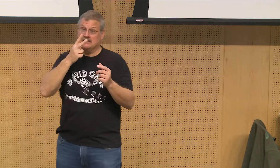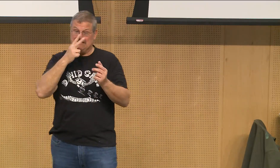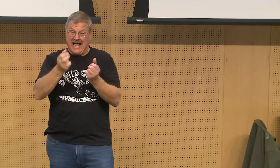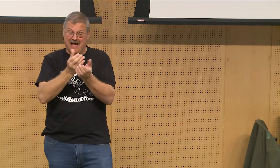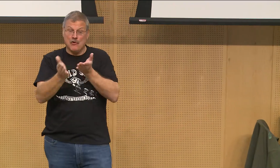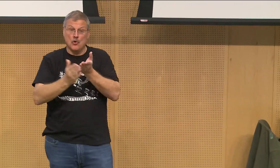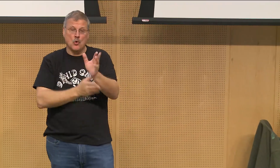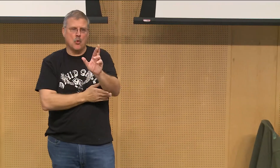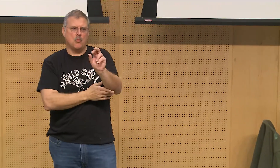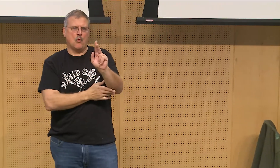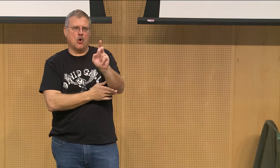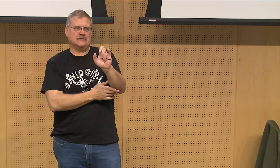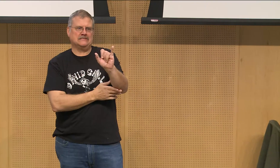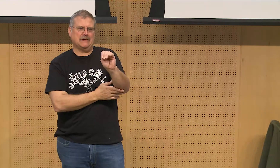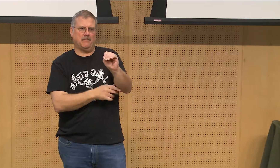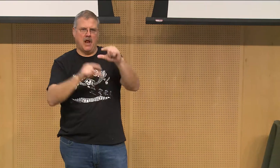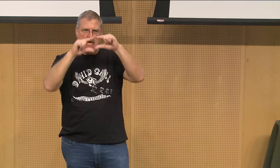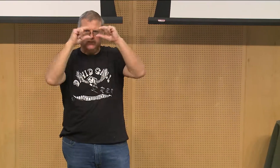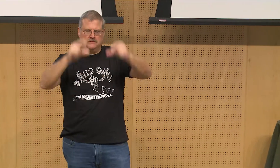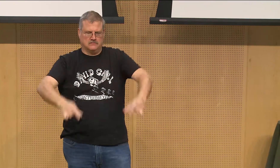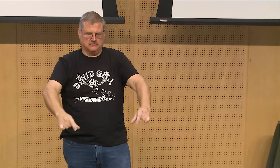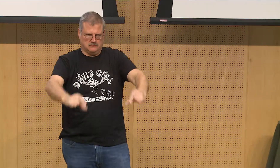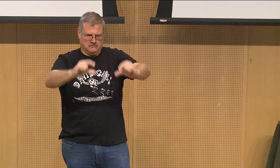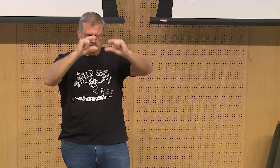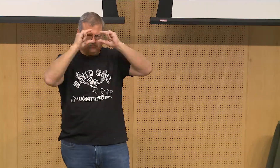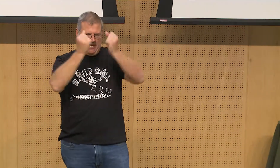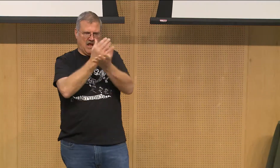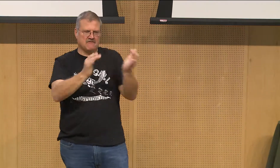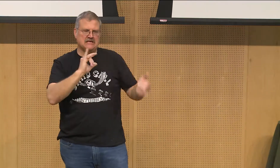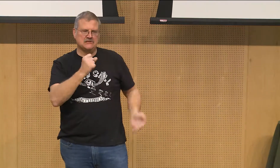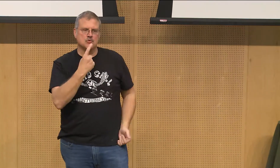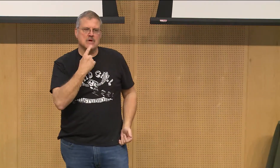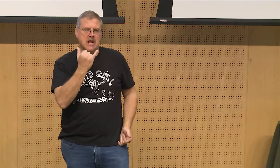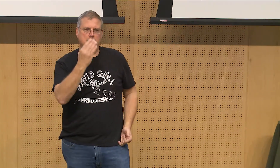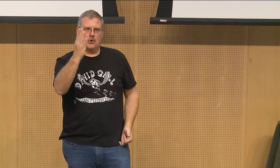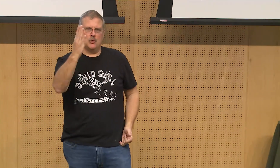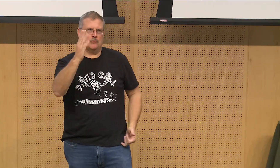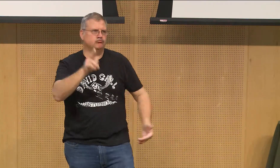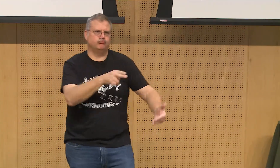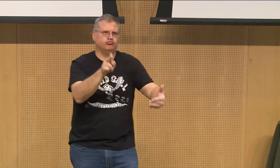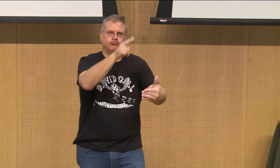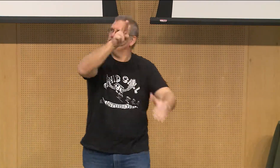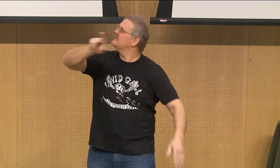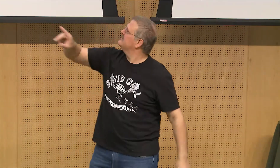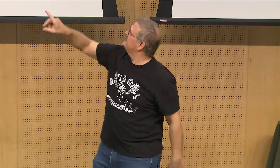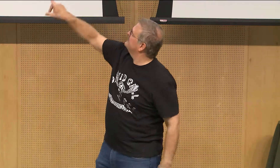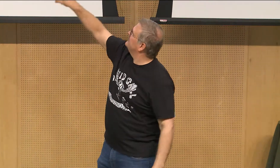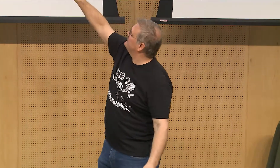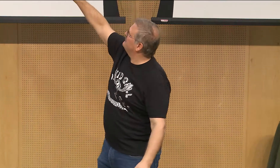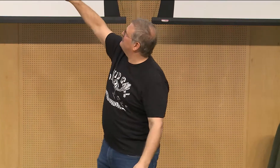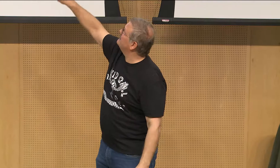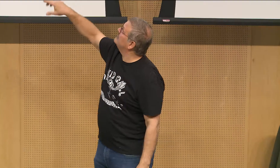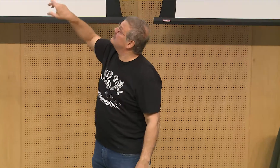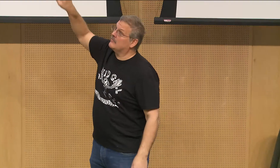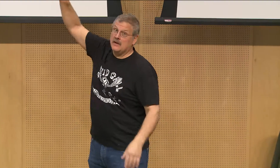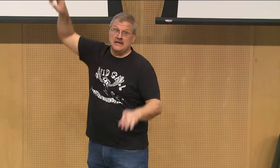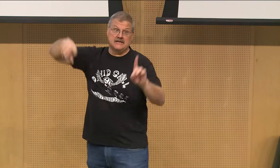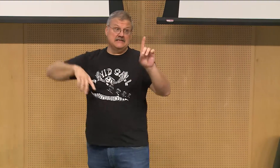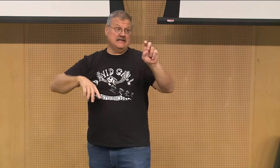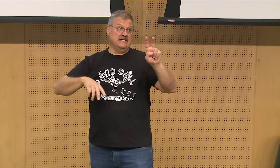and then she puts everything through the De'VIA glasses that she uses in her artwork.